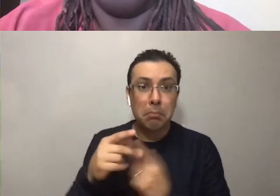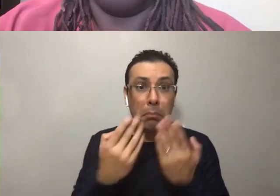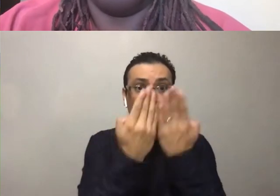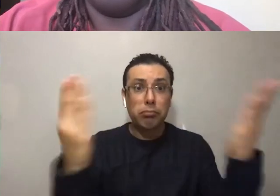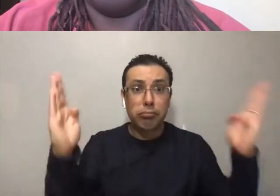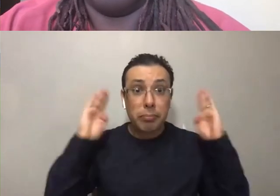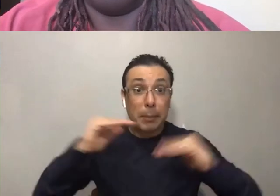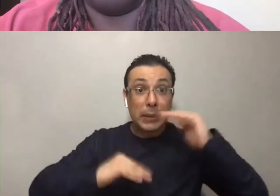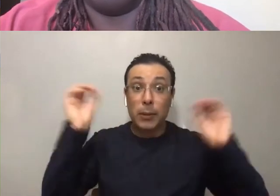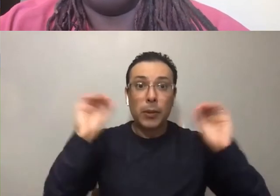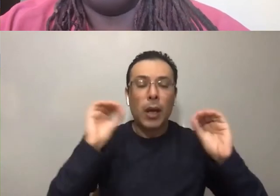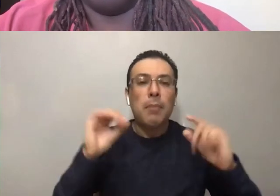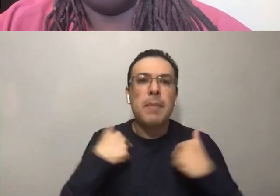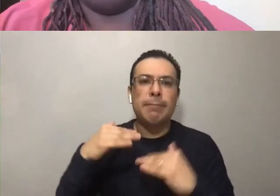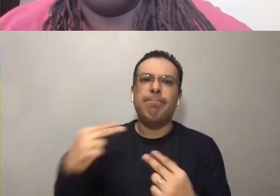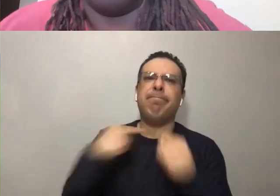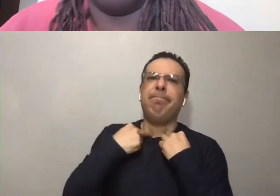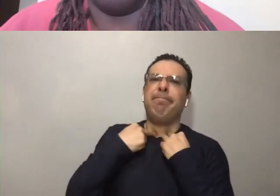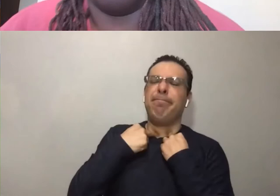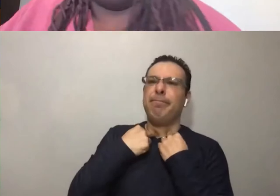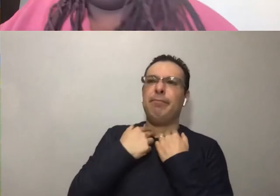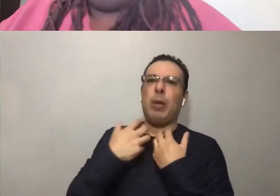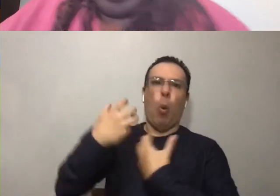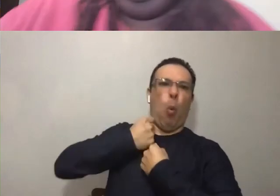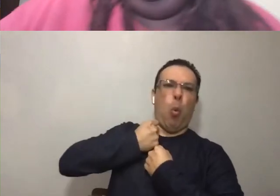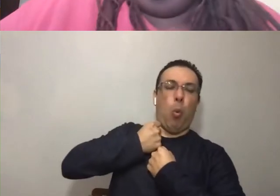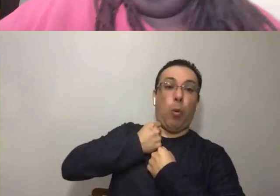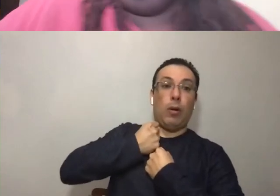Speaking of the prison system, not only do we lock up with people with disabilities